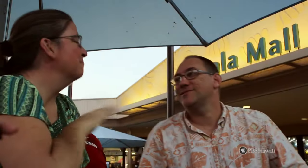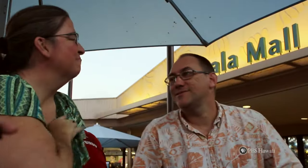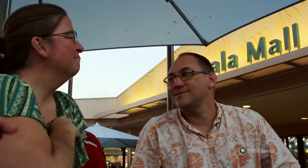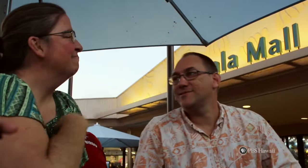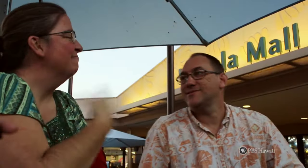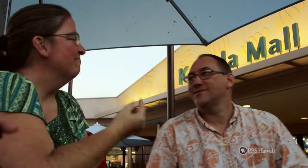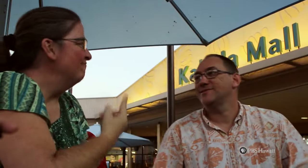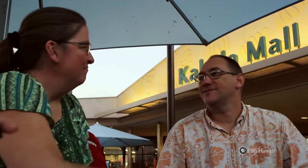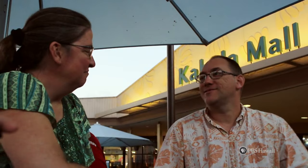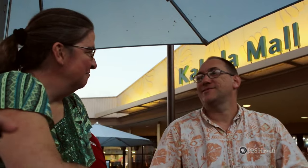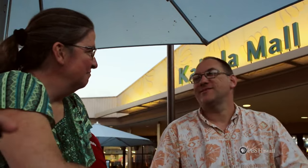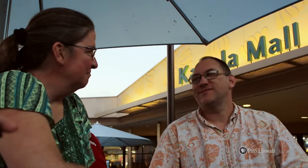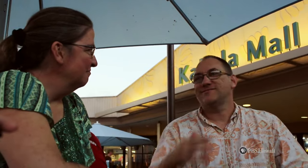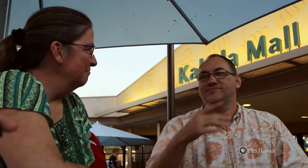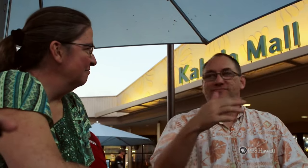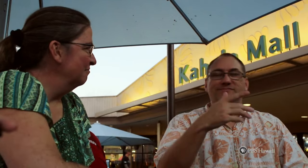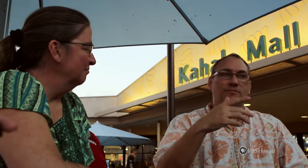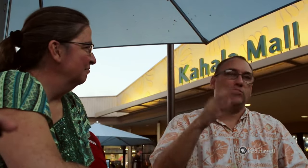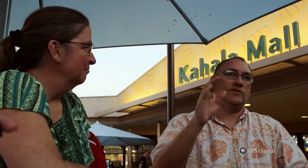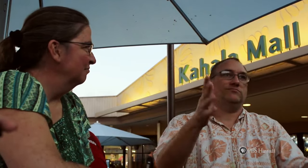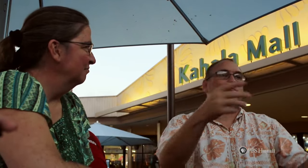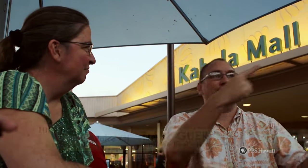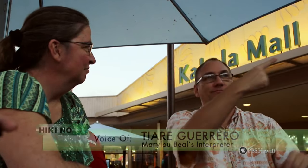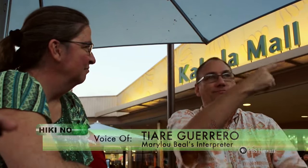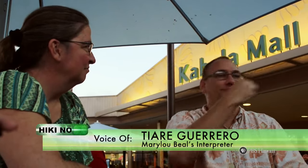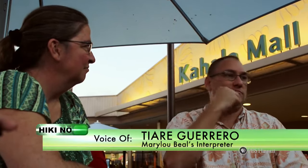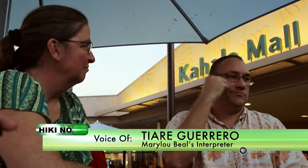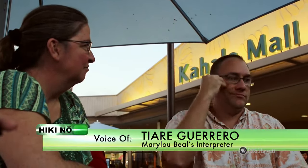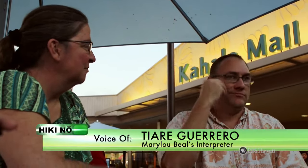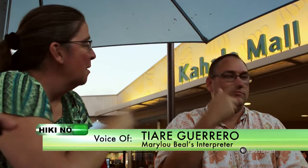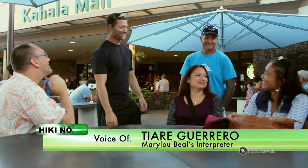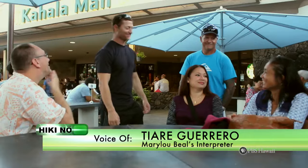a lot of events I attend, such as ASL socials at